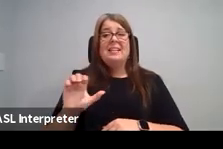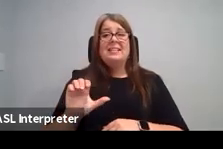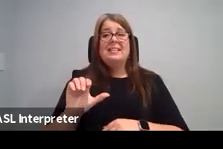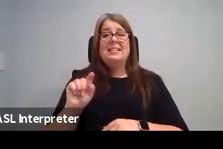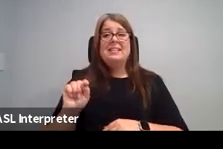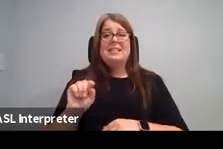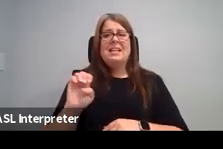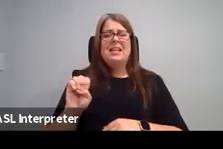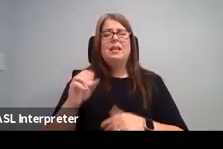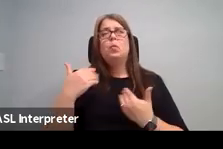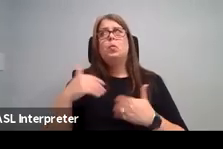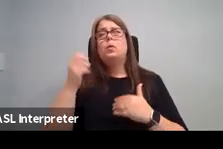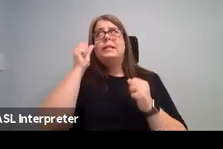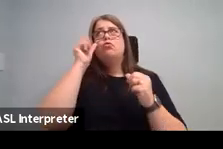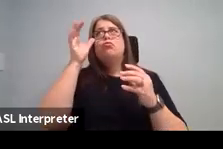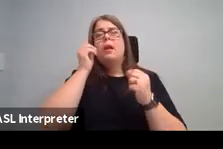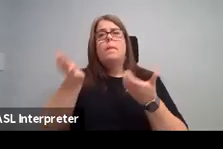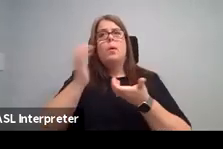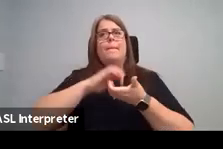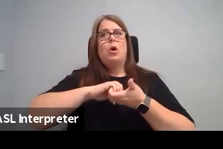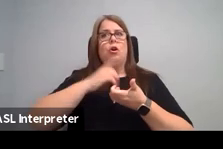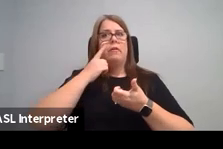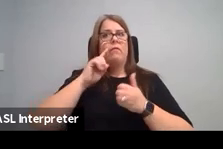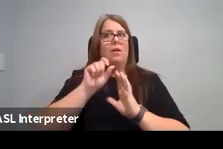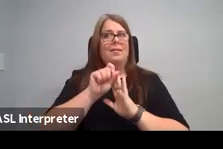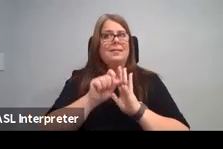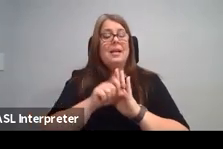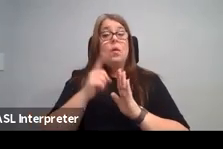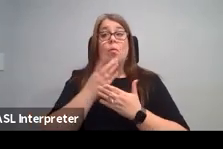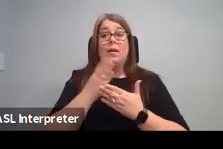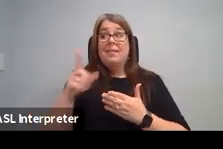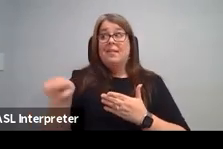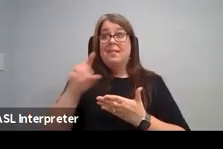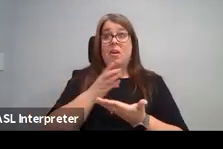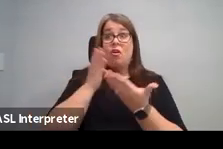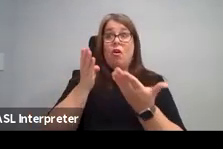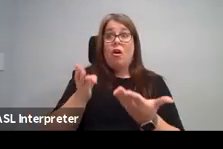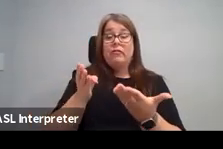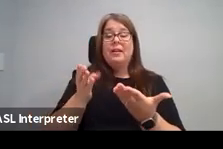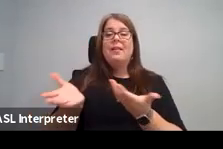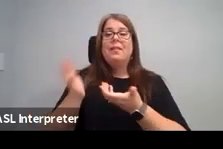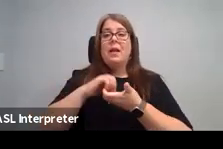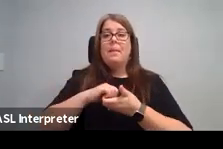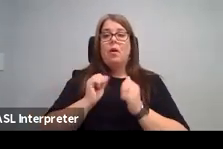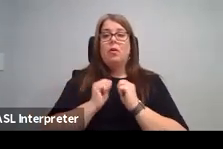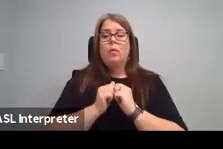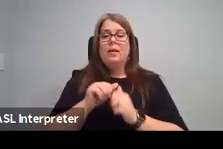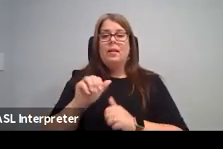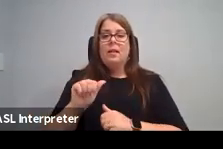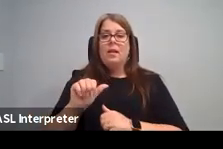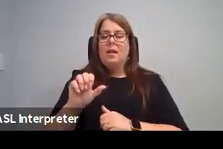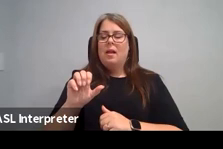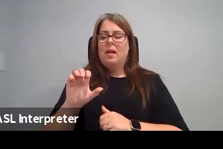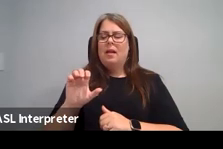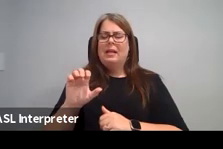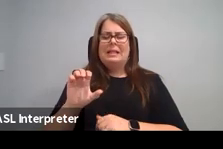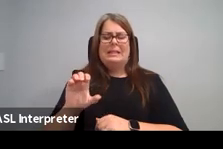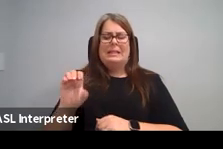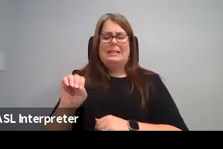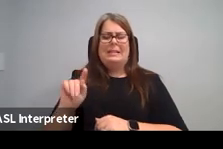Allison Frenzel : Really great resources. One thing that they are offering is a career. Right. They've partnered with Accenture and they are offering a special program.